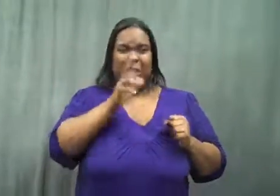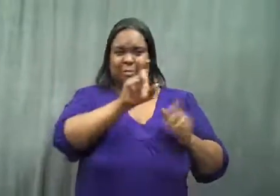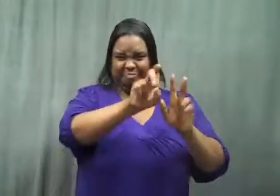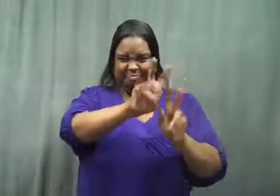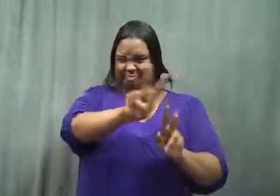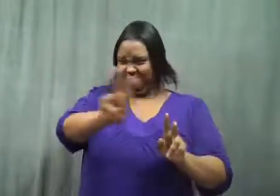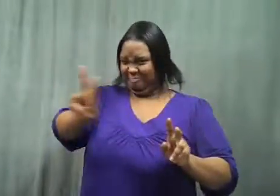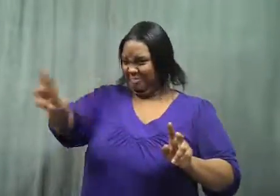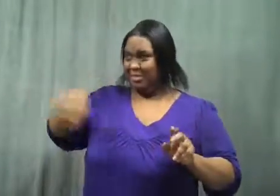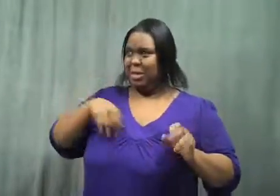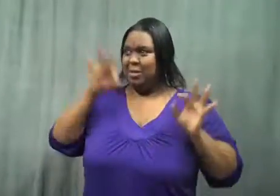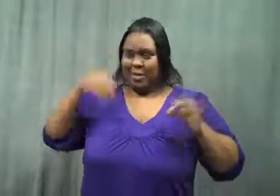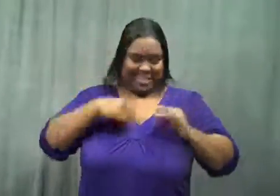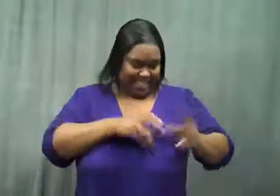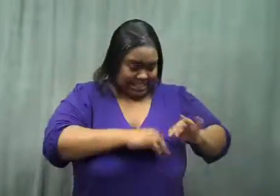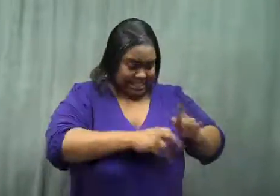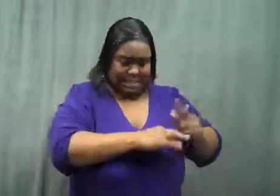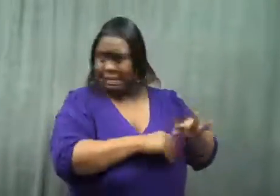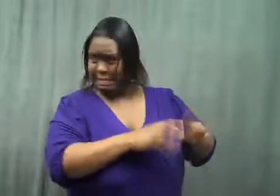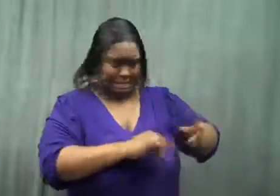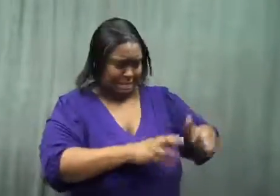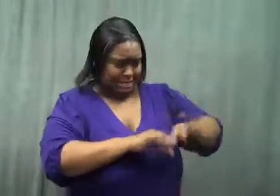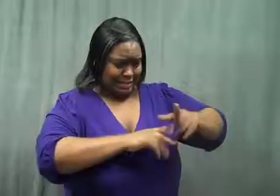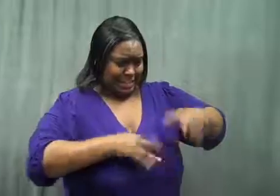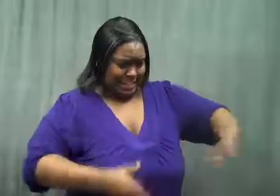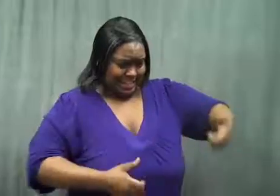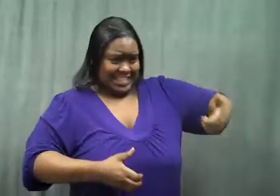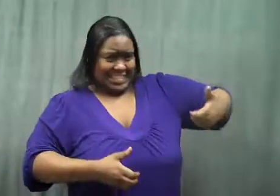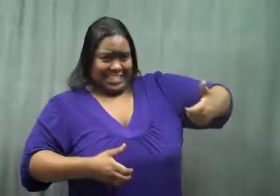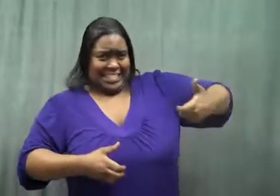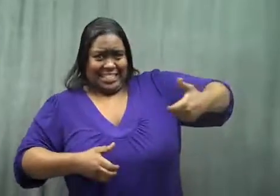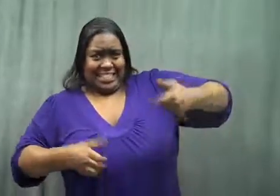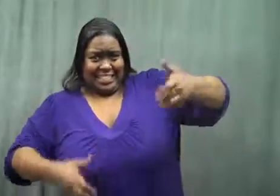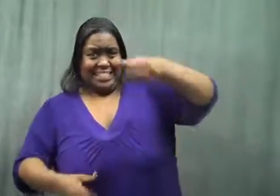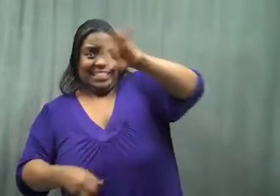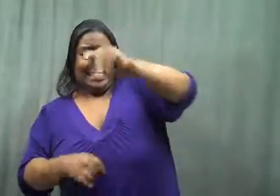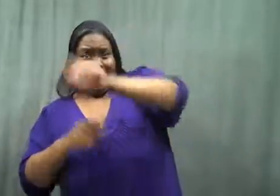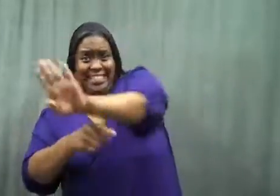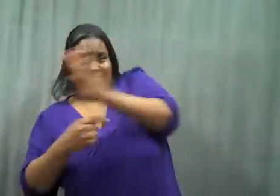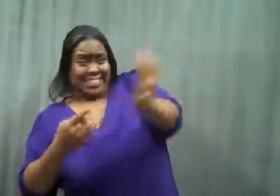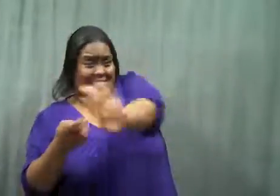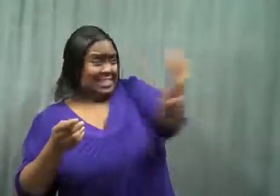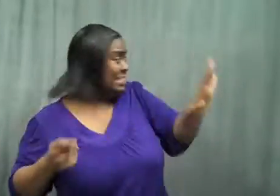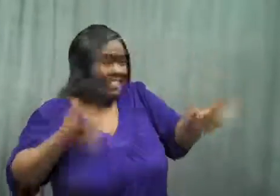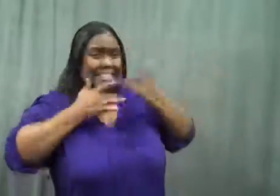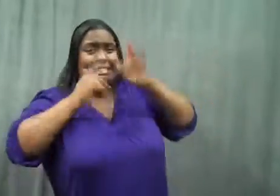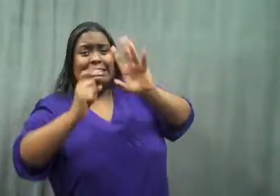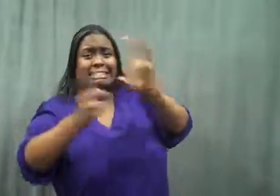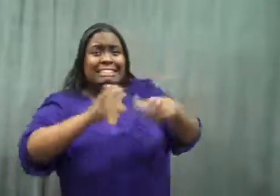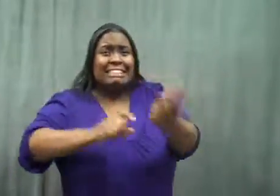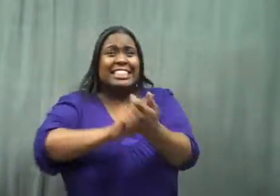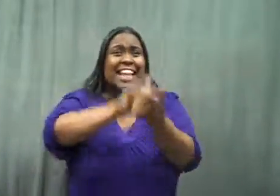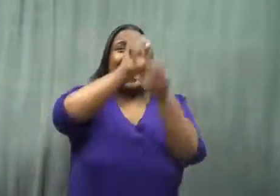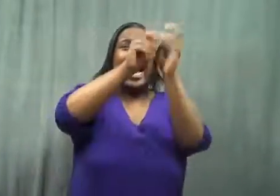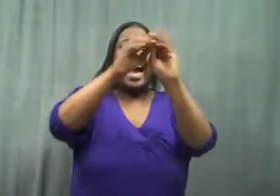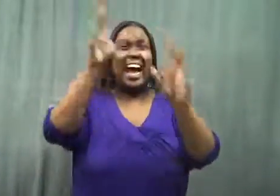She got him outside, and I rushed to get the clothes back in his closet.